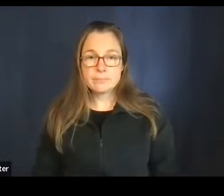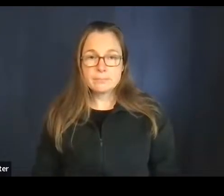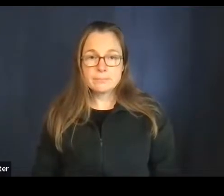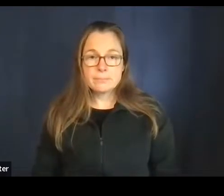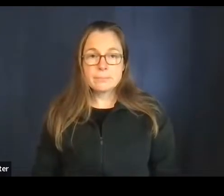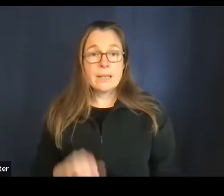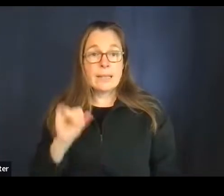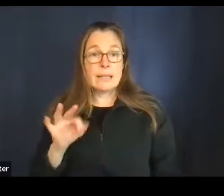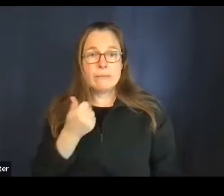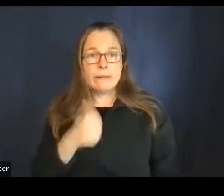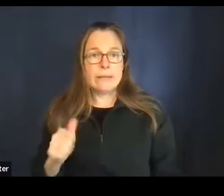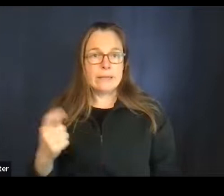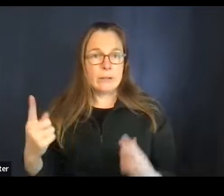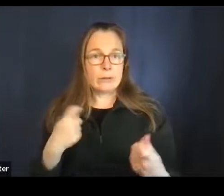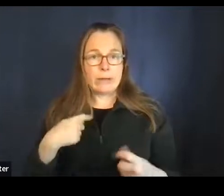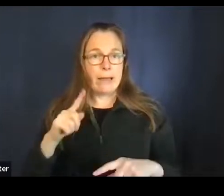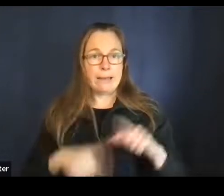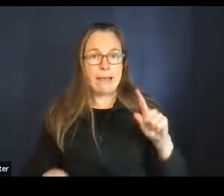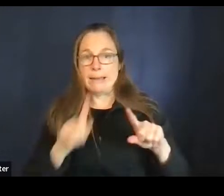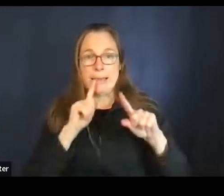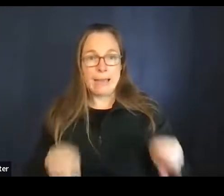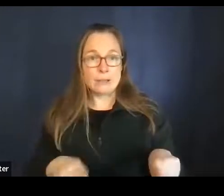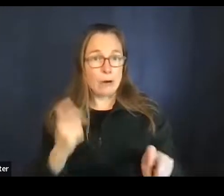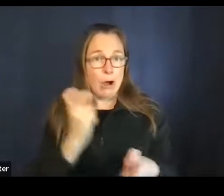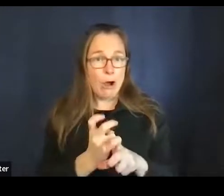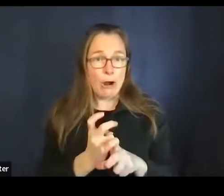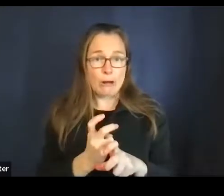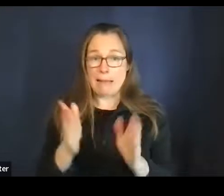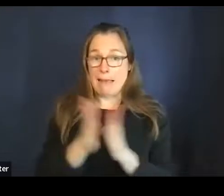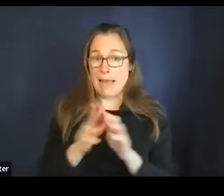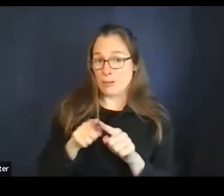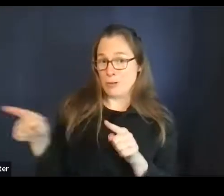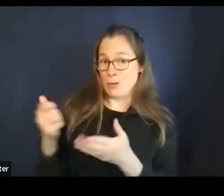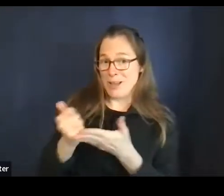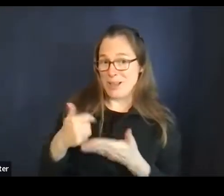I'll refer them to all these people who are here. Oh, yeah.